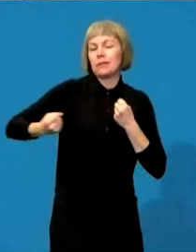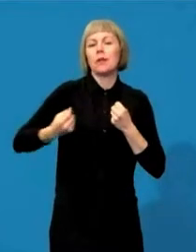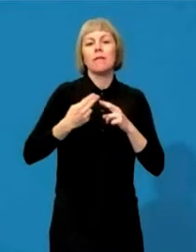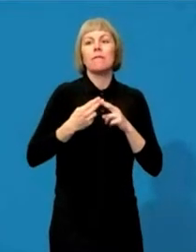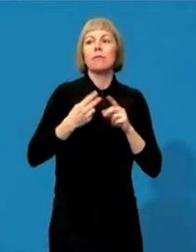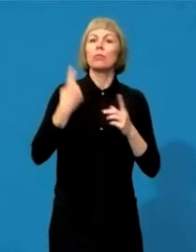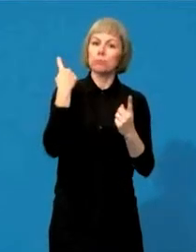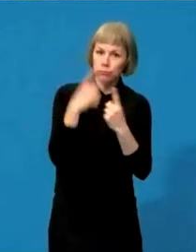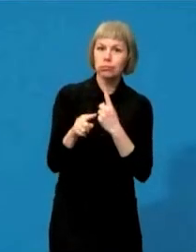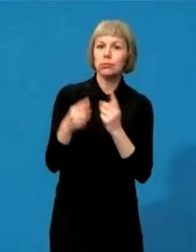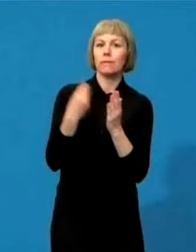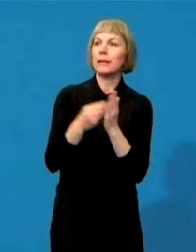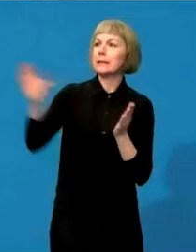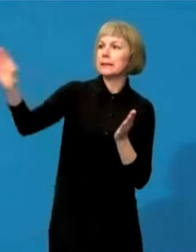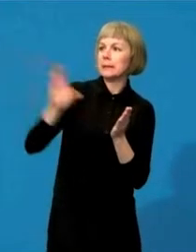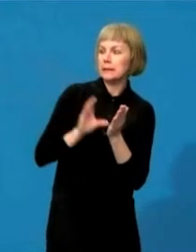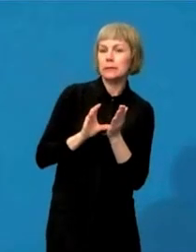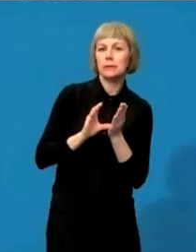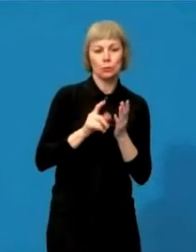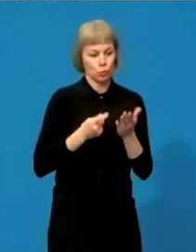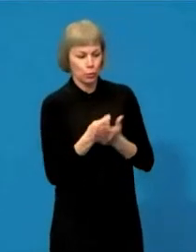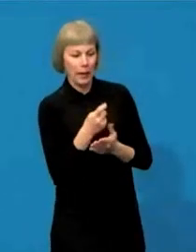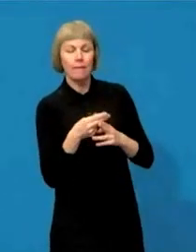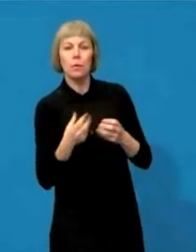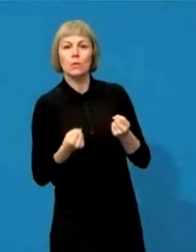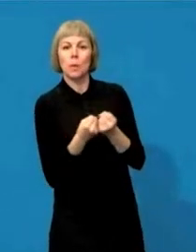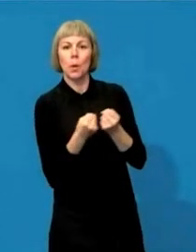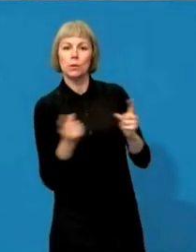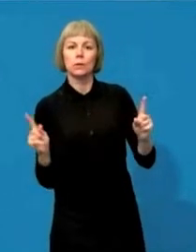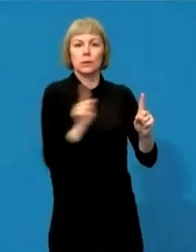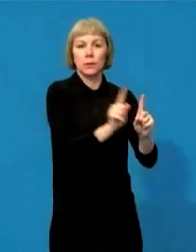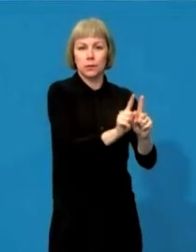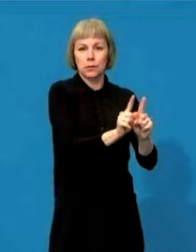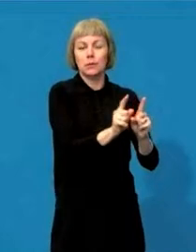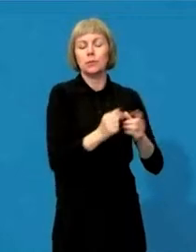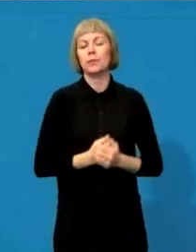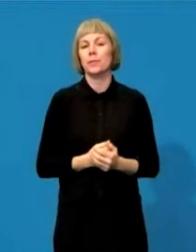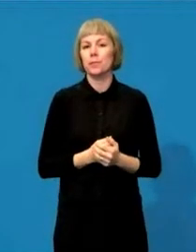at daycare. Now, they were successful in getting that care, and that rolled into then